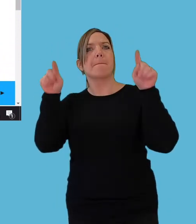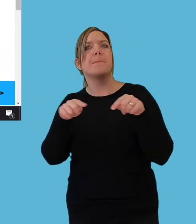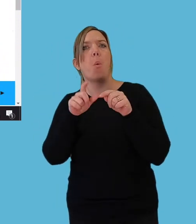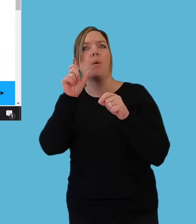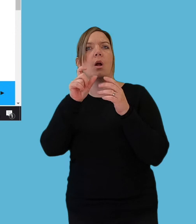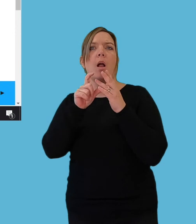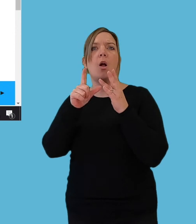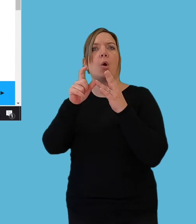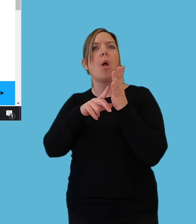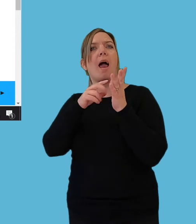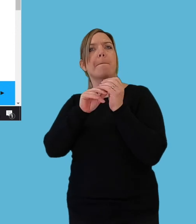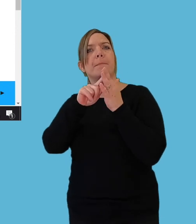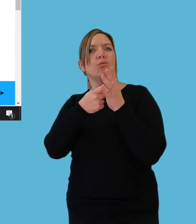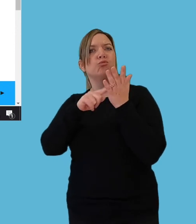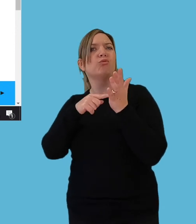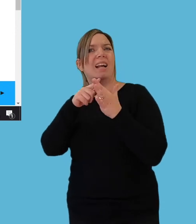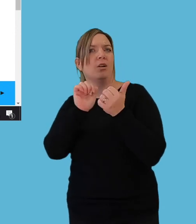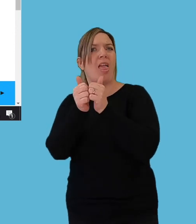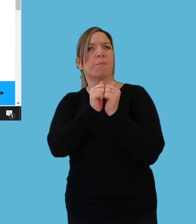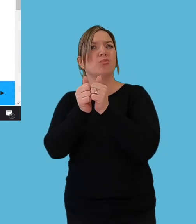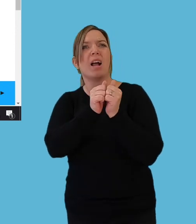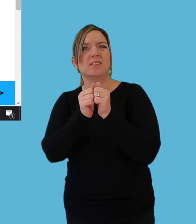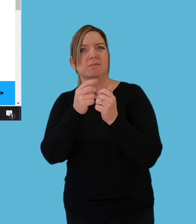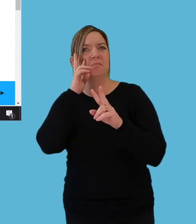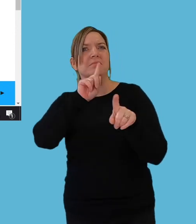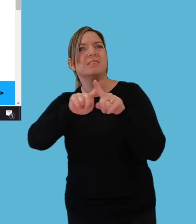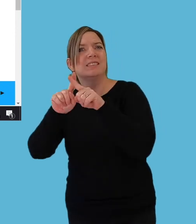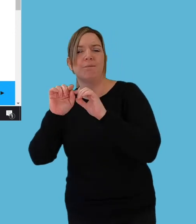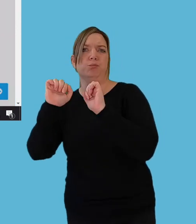'Blackboard Collaborate,' and other softwares that we use for online learning at Birkbeck.